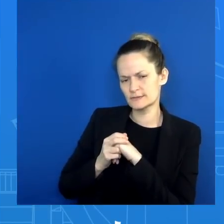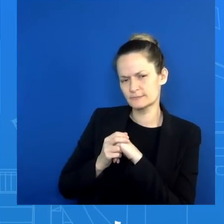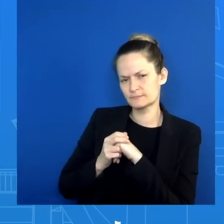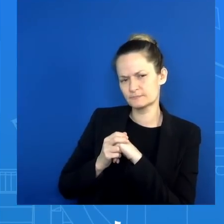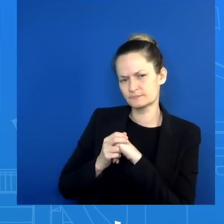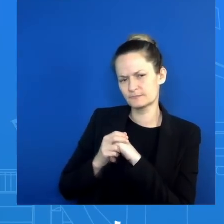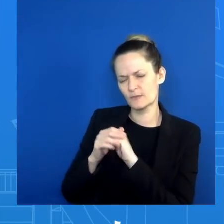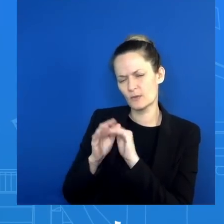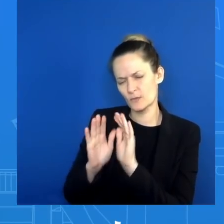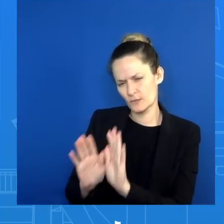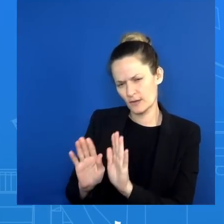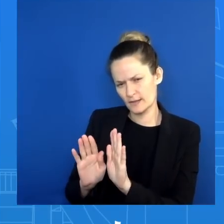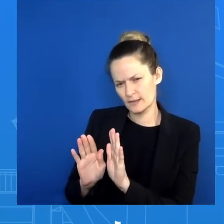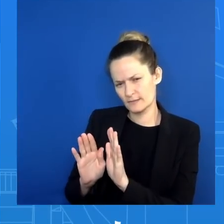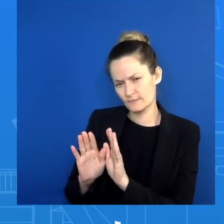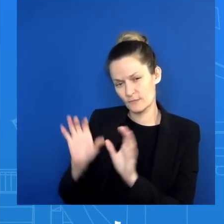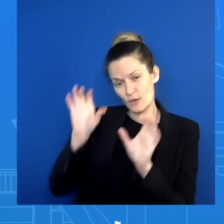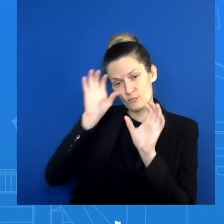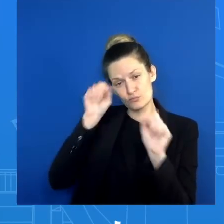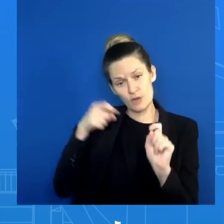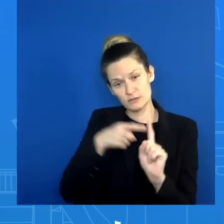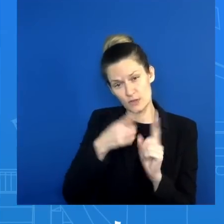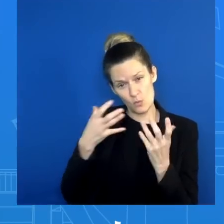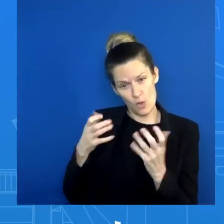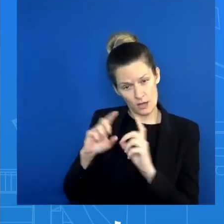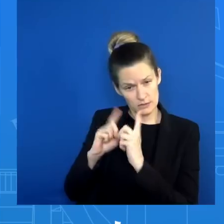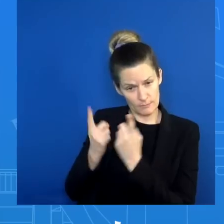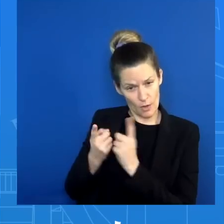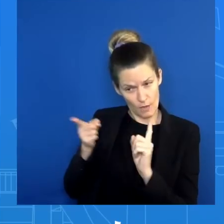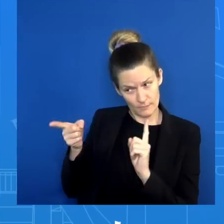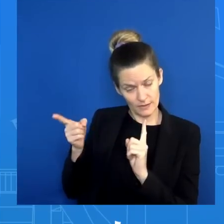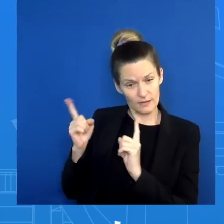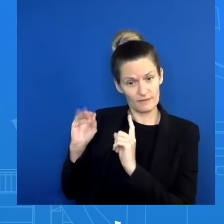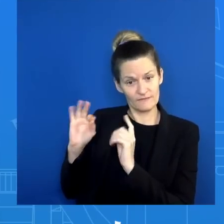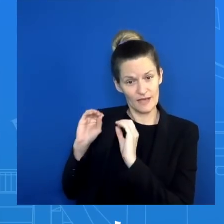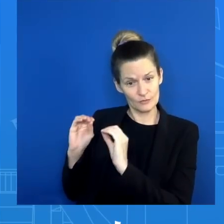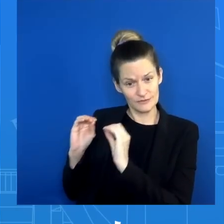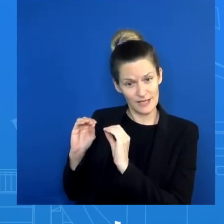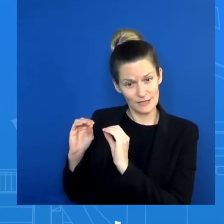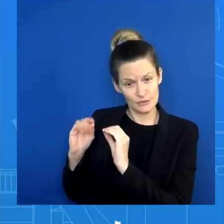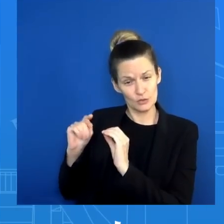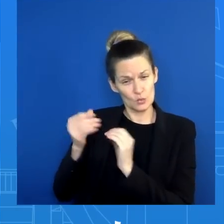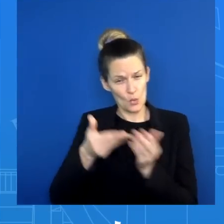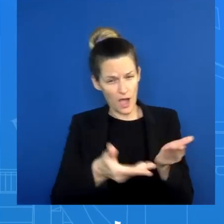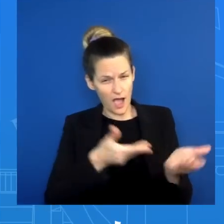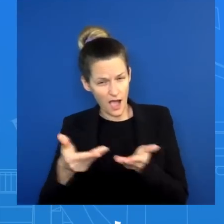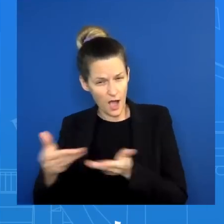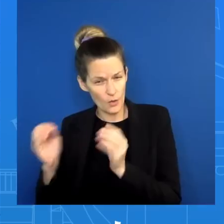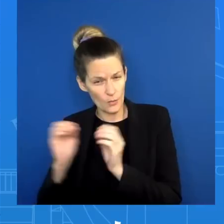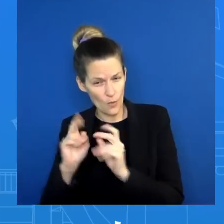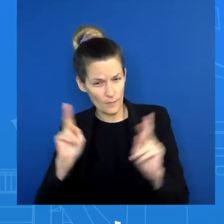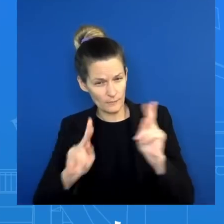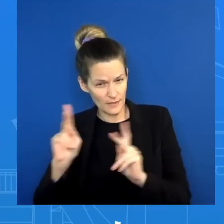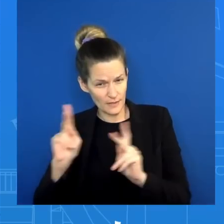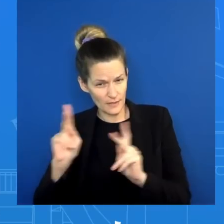to handle what could be millions of applications that are already struggling to handle existing student loan programs out there? Ms. Jean-Pierre: No, that's a very good question.